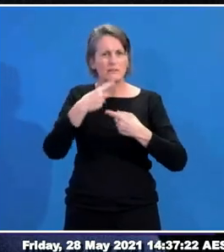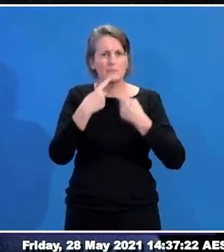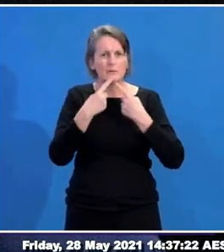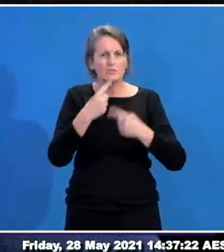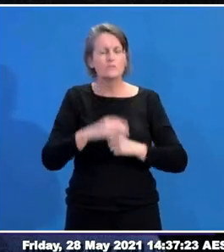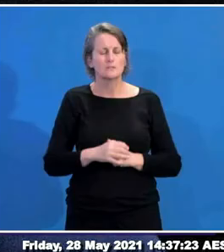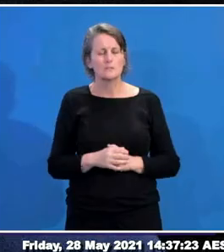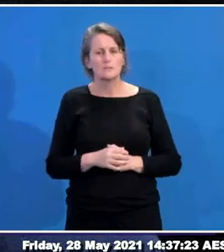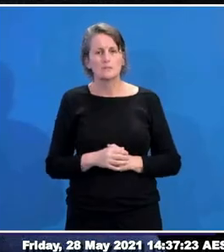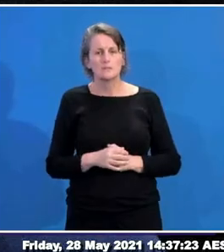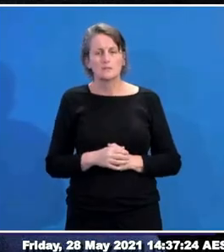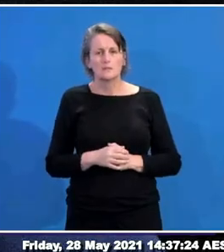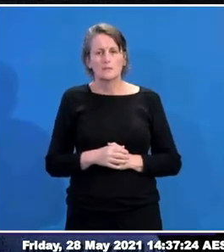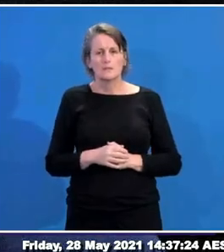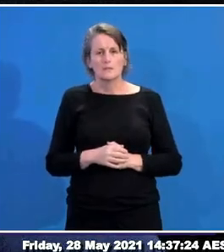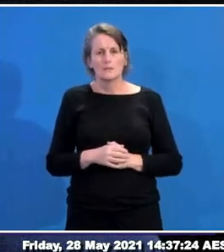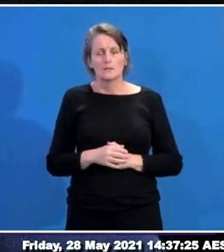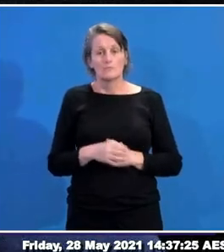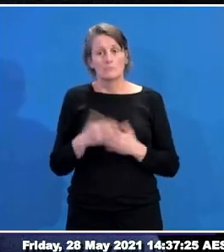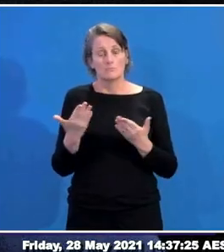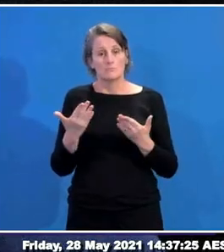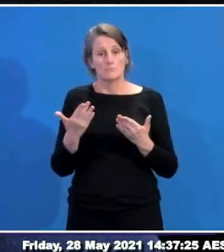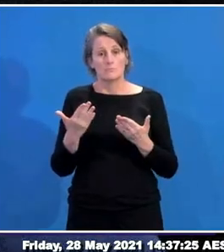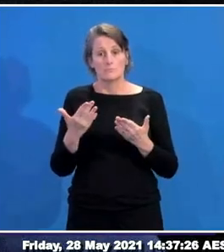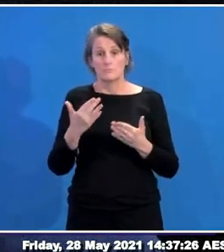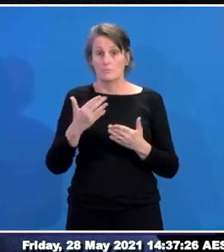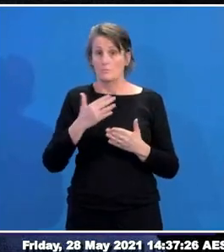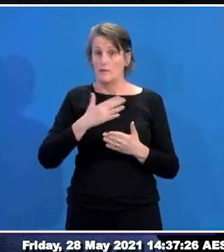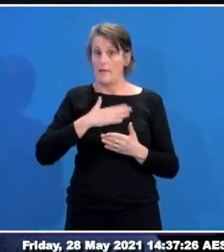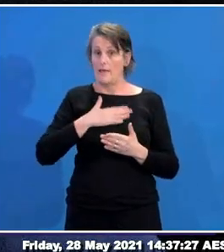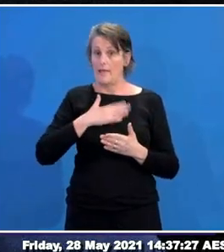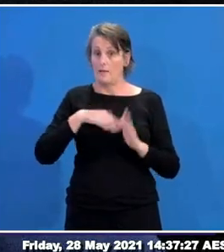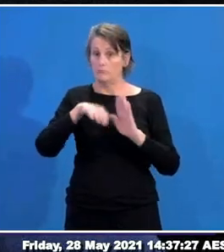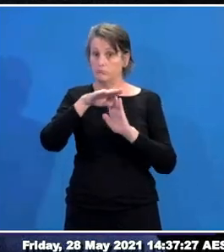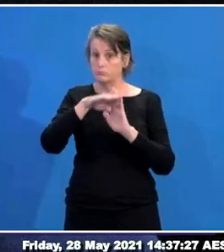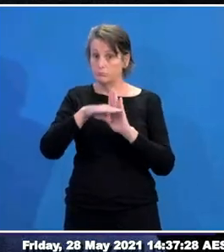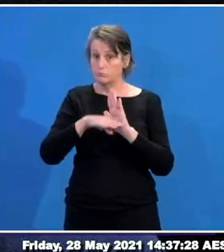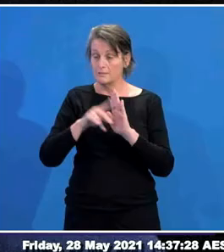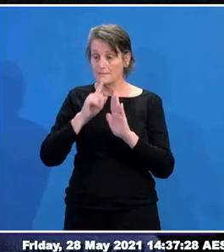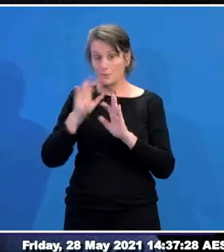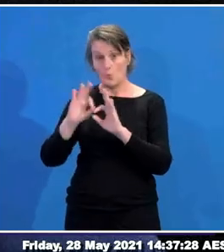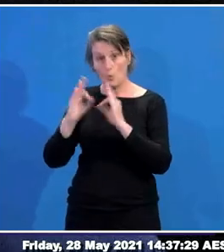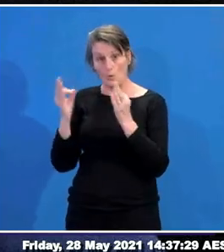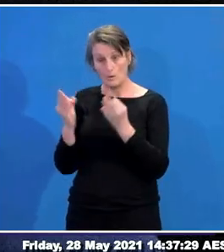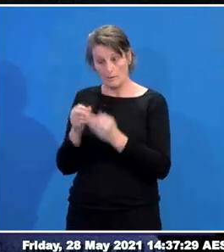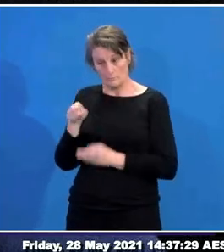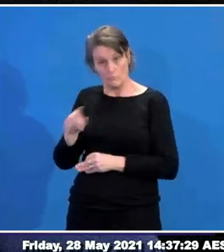There are parts of the core module that relate to organisational governance and